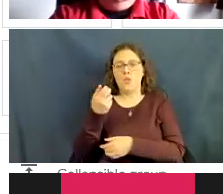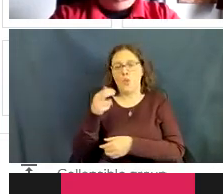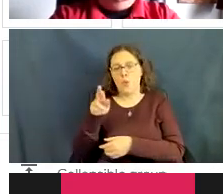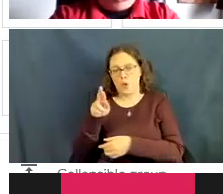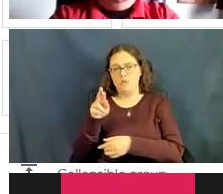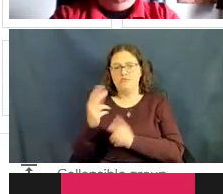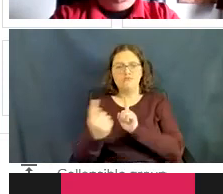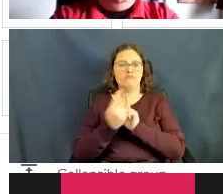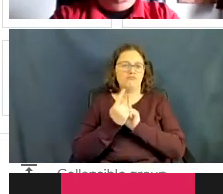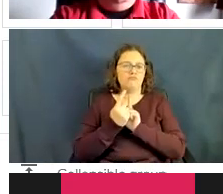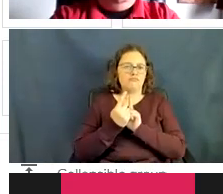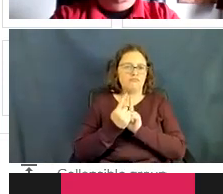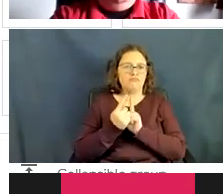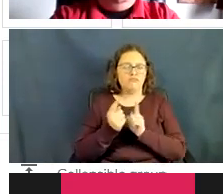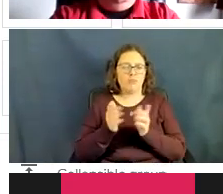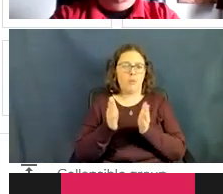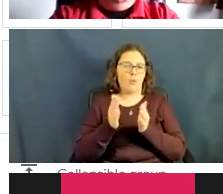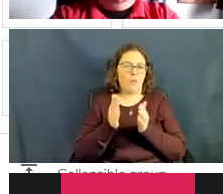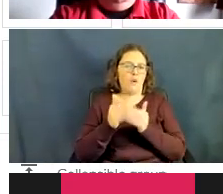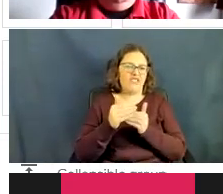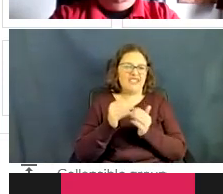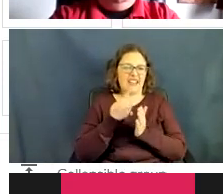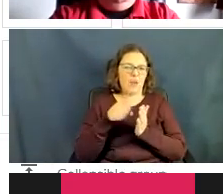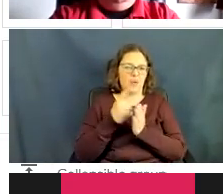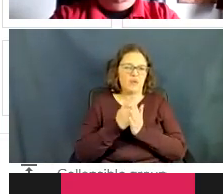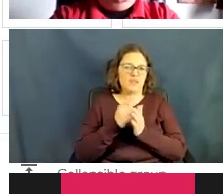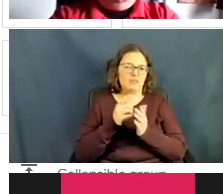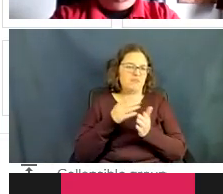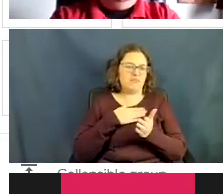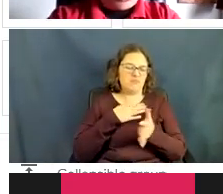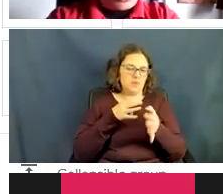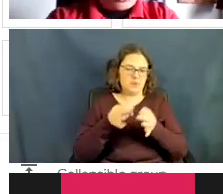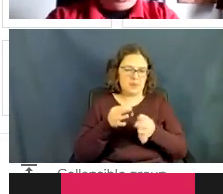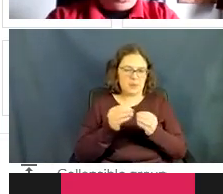pull up the template here you are seeing.